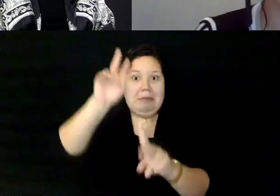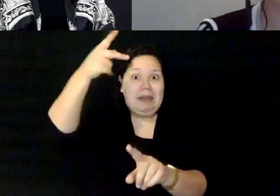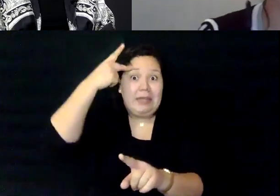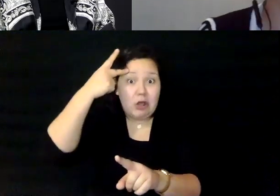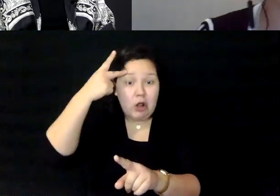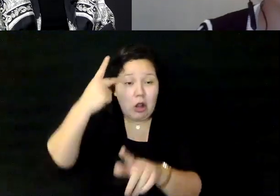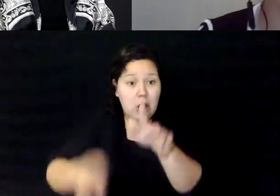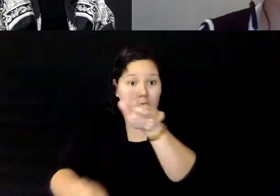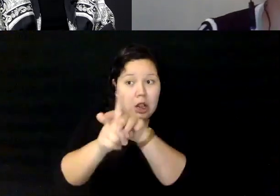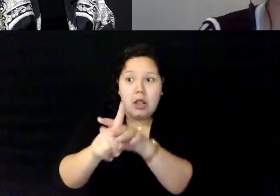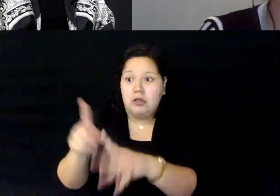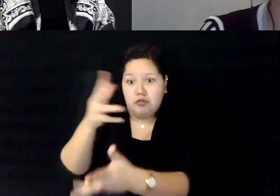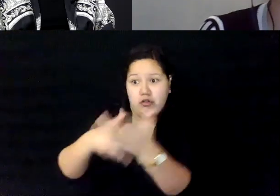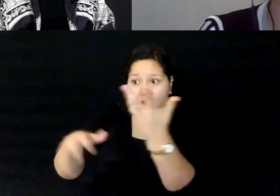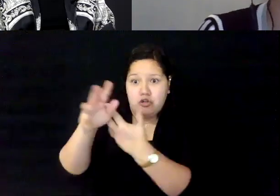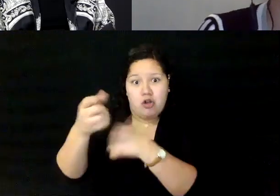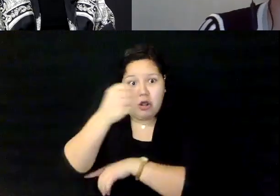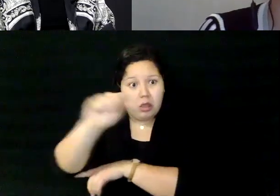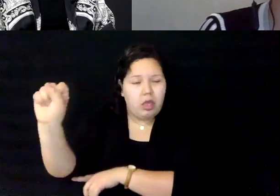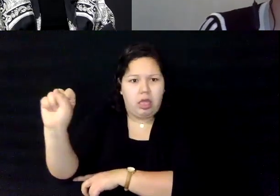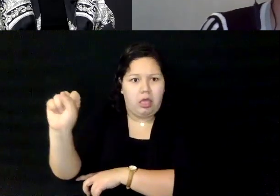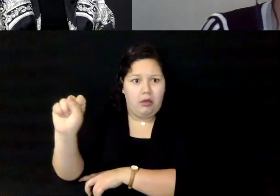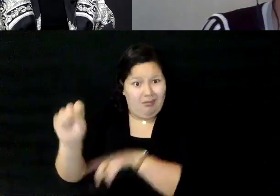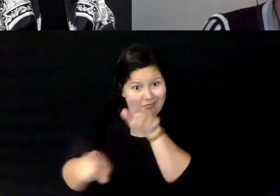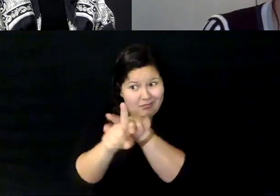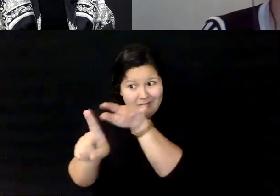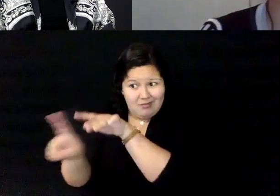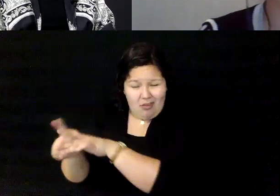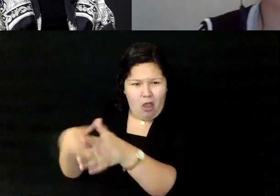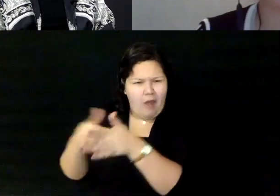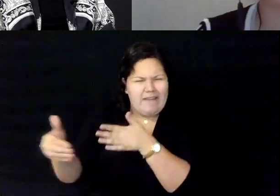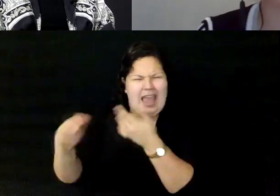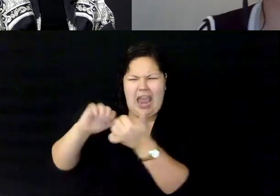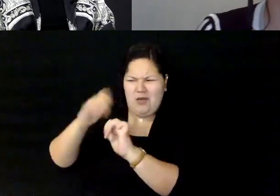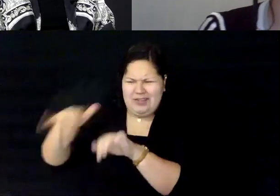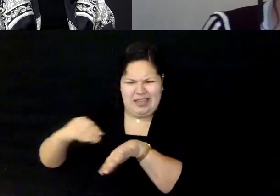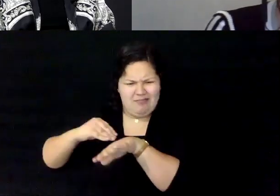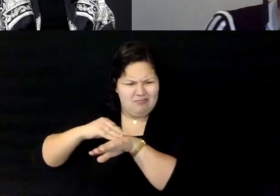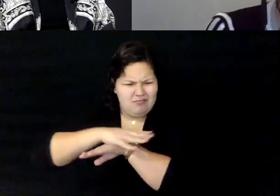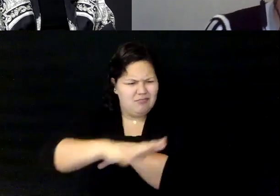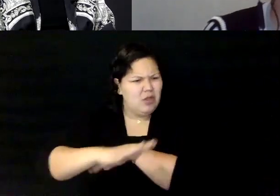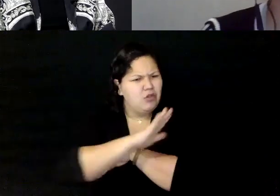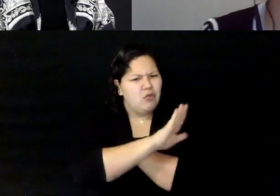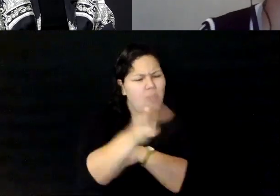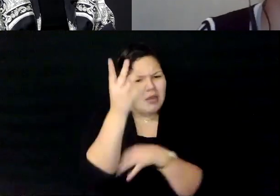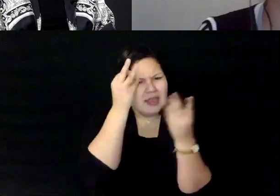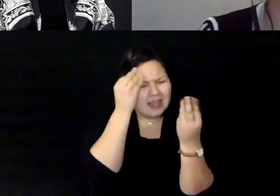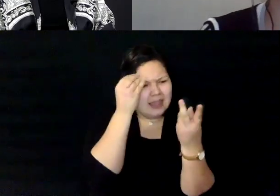and social upheavals that have happened. How has your thinking, or your approach to the project,